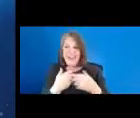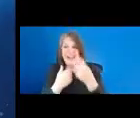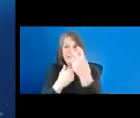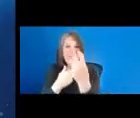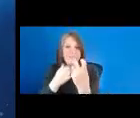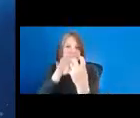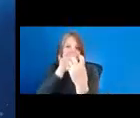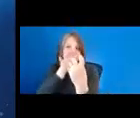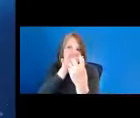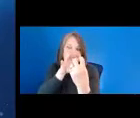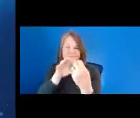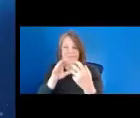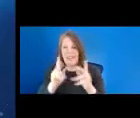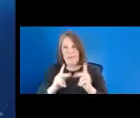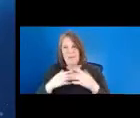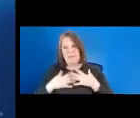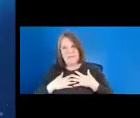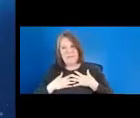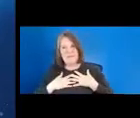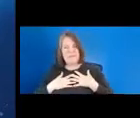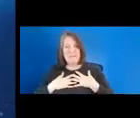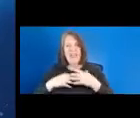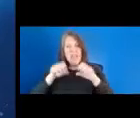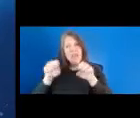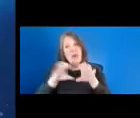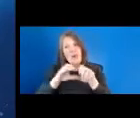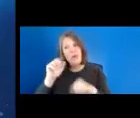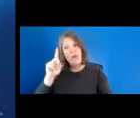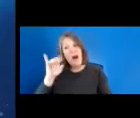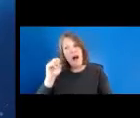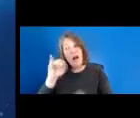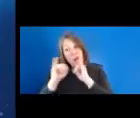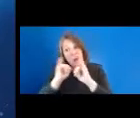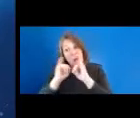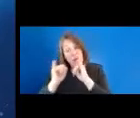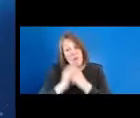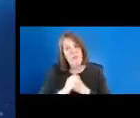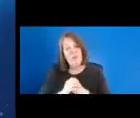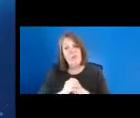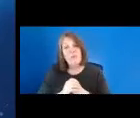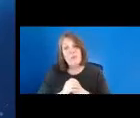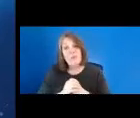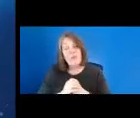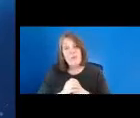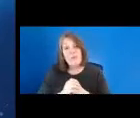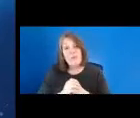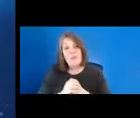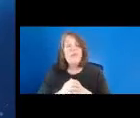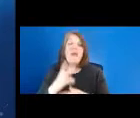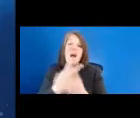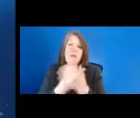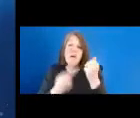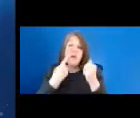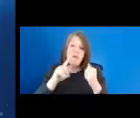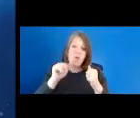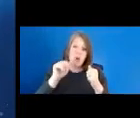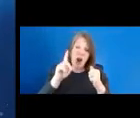camera. 16:34:23 You can do it as an audio interview instead. 16:34:36 Both for audio interviews and for